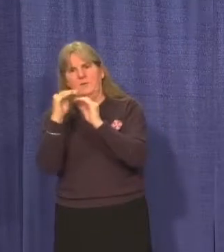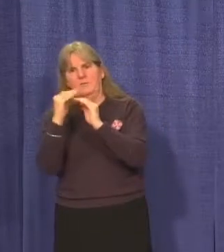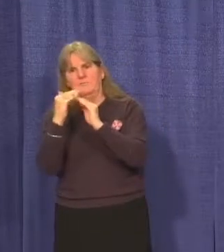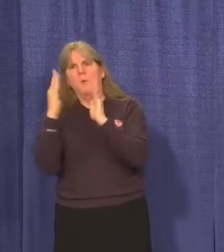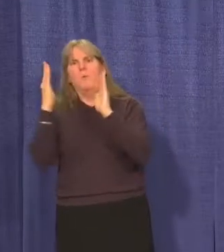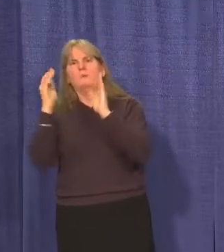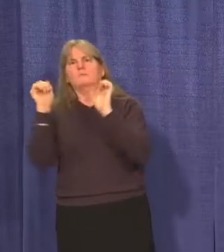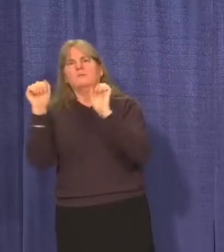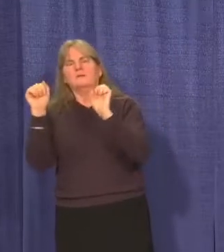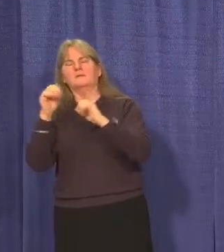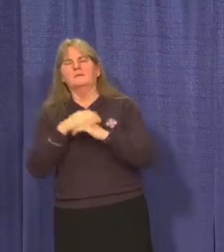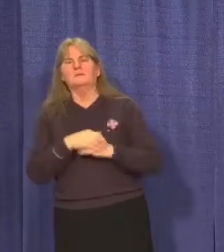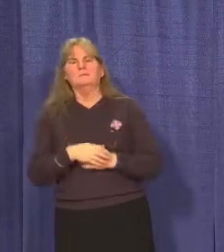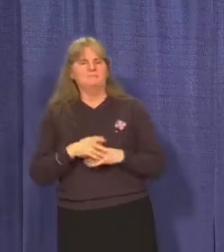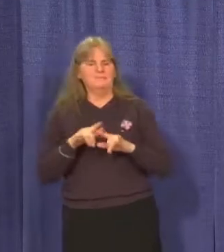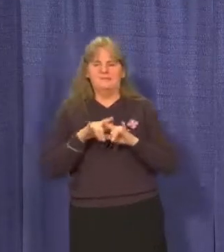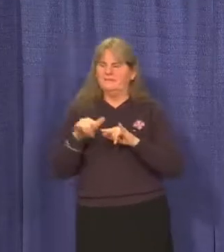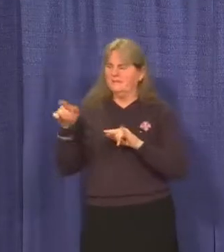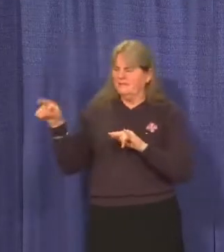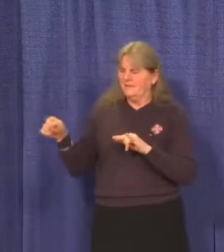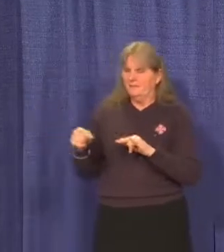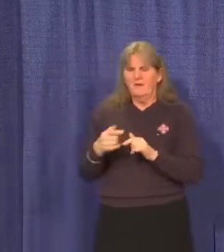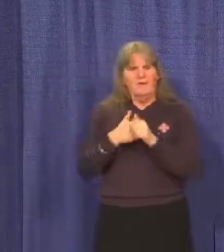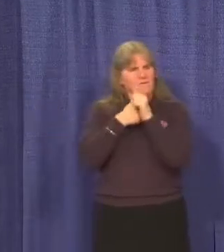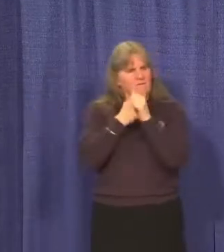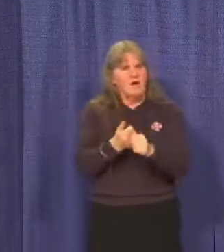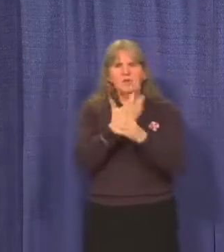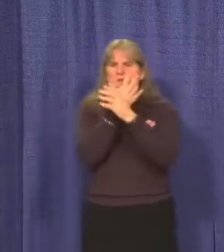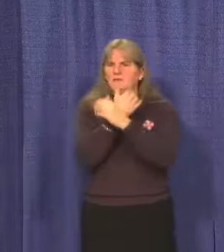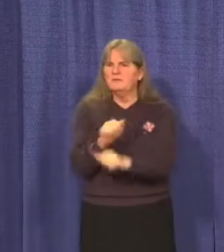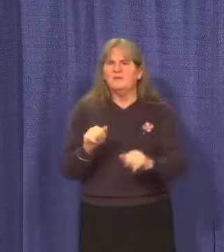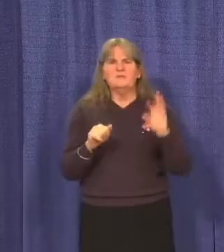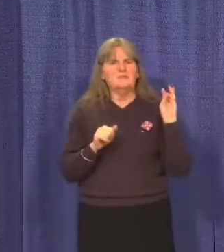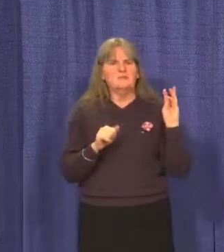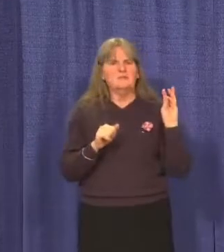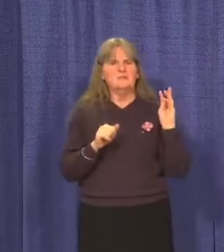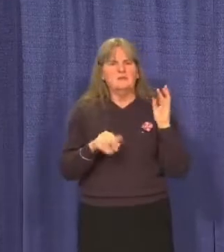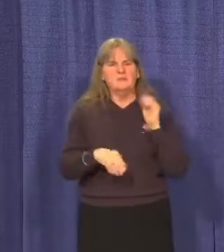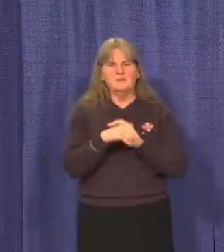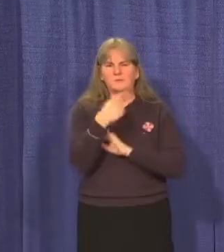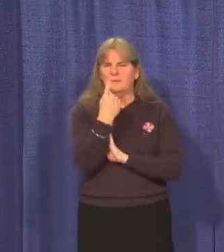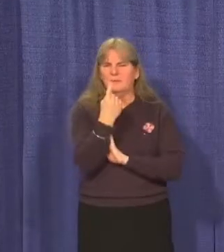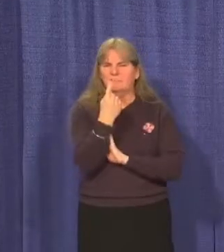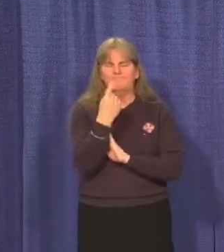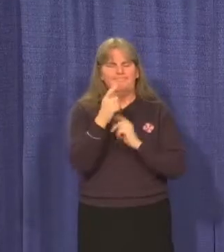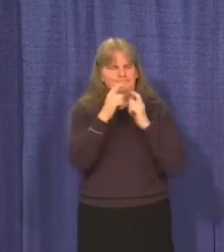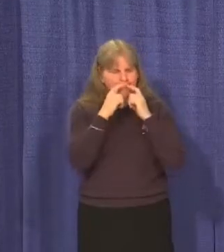remember meanwhile the Safe Six plus one. Use your mask as well as all the